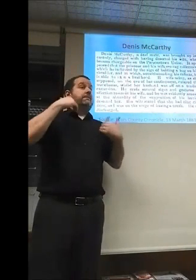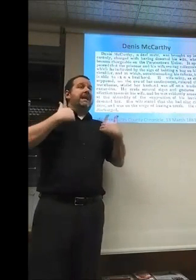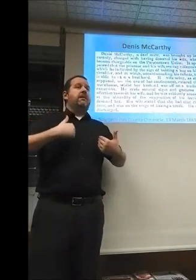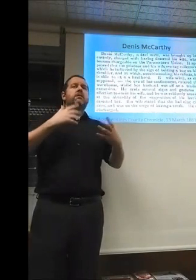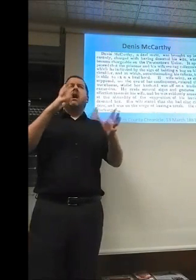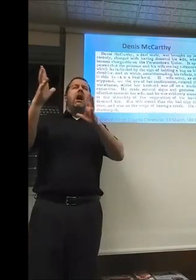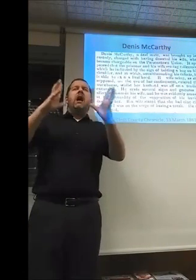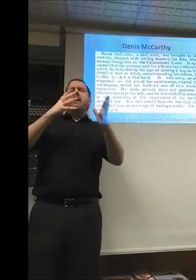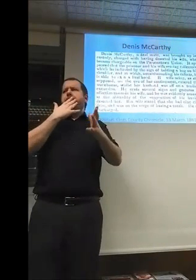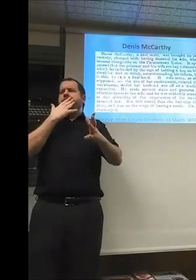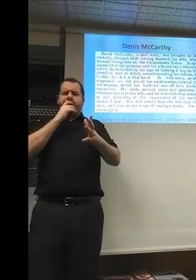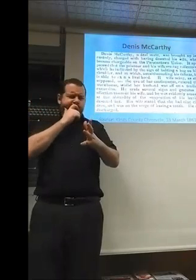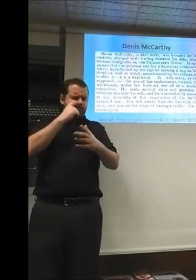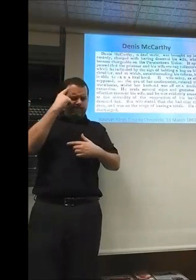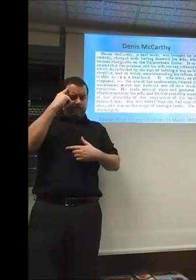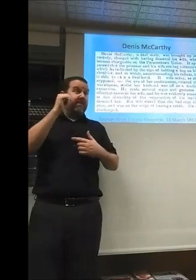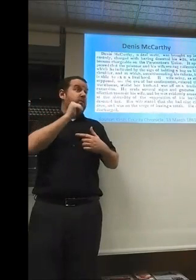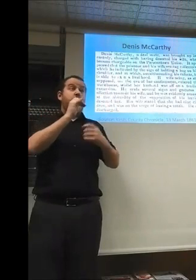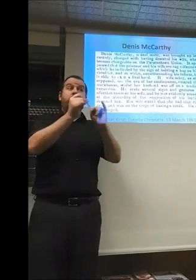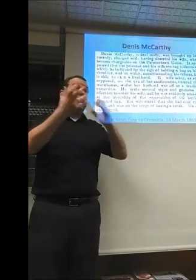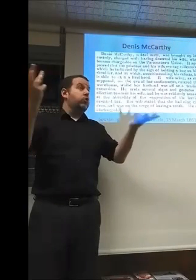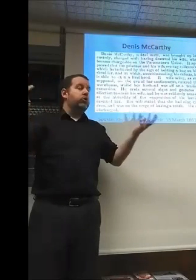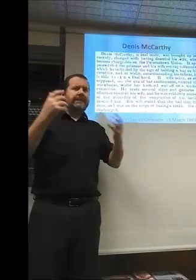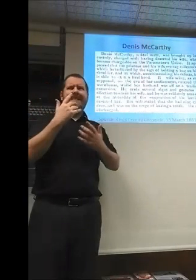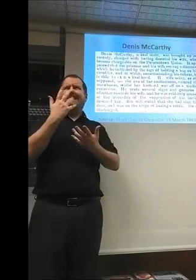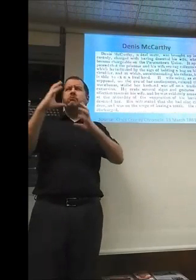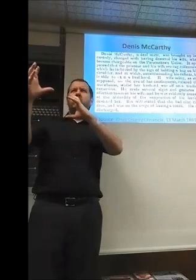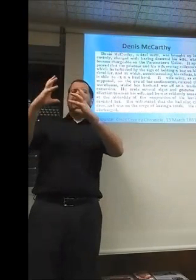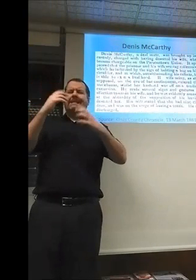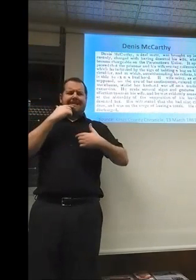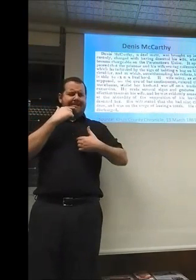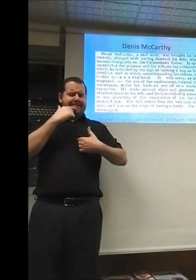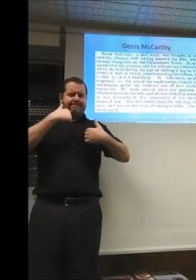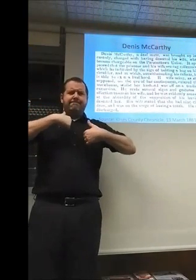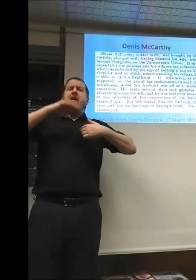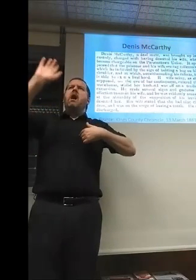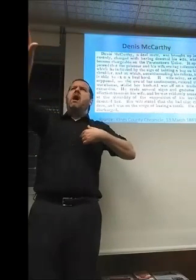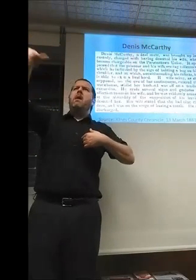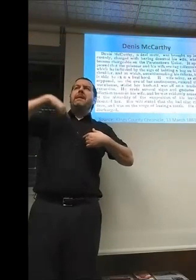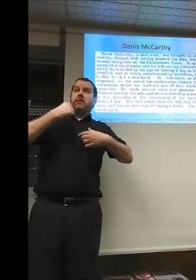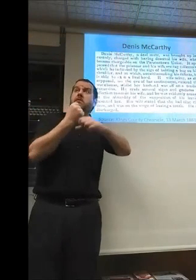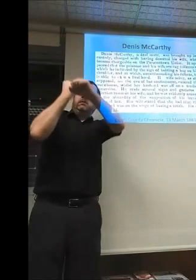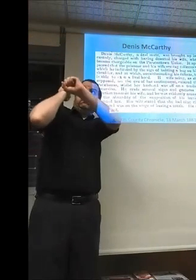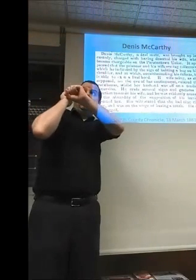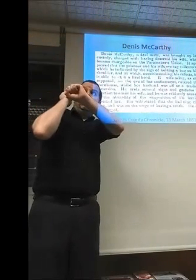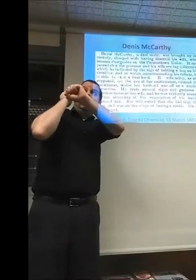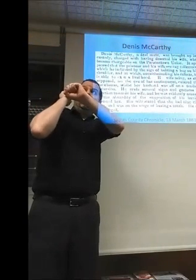once instance each of these: begging, malicious damage, one case of someone deserting their